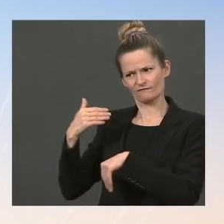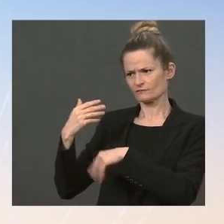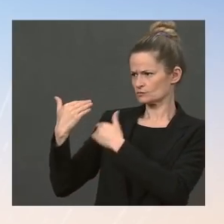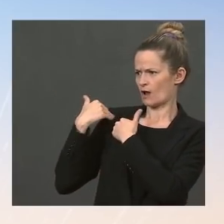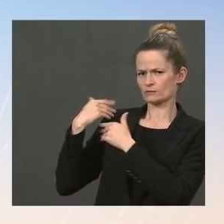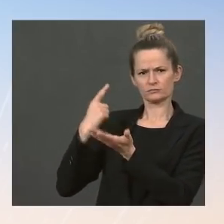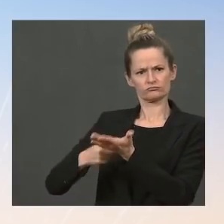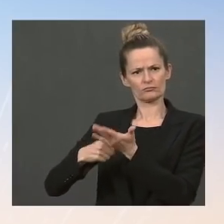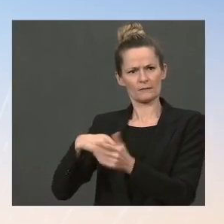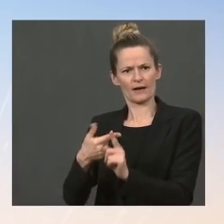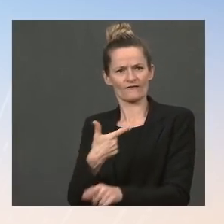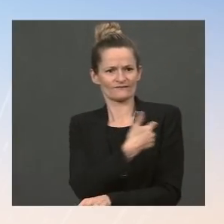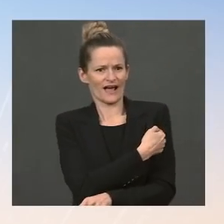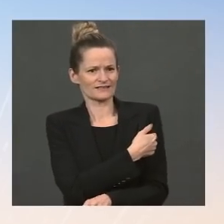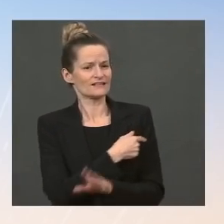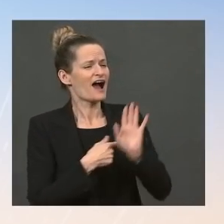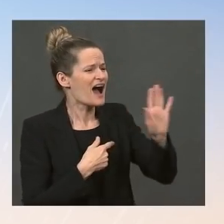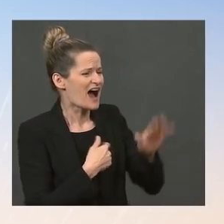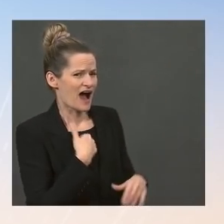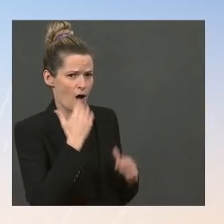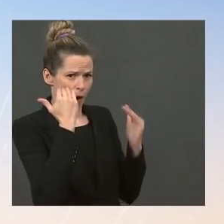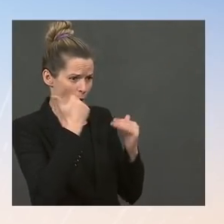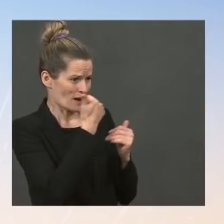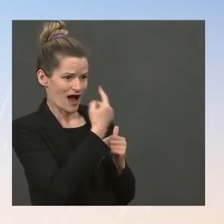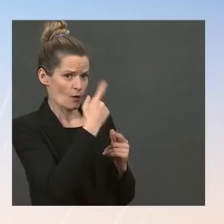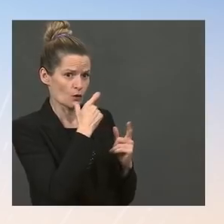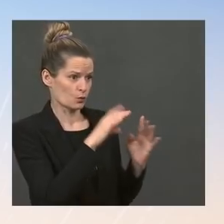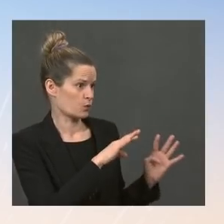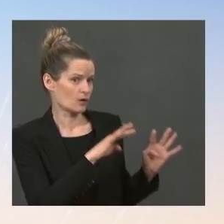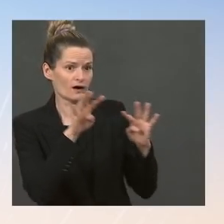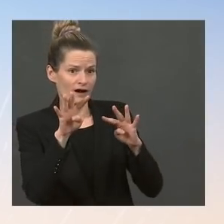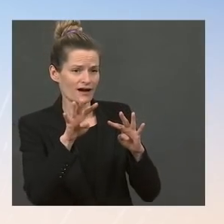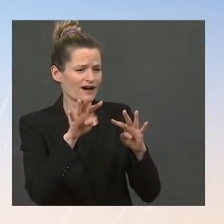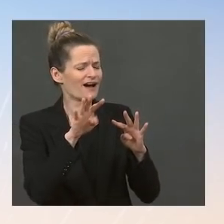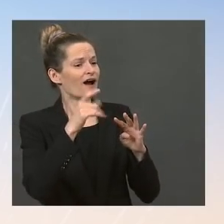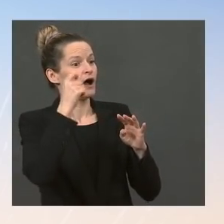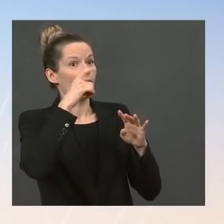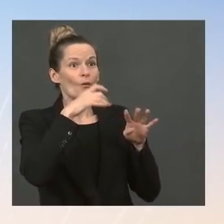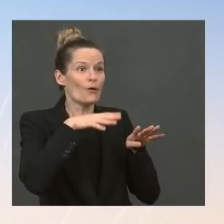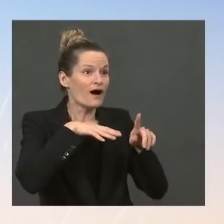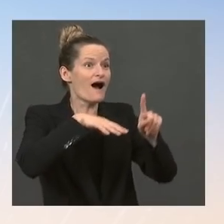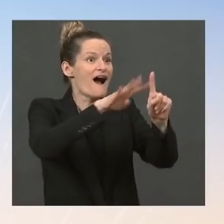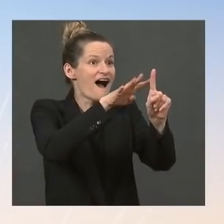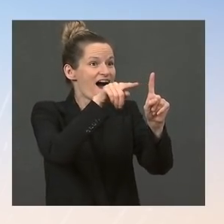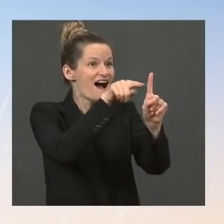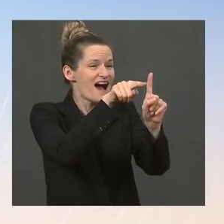is going to project accurate information about the effectiveness of the vaccine, the safety of the vaccine,